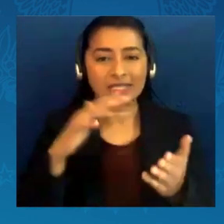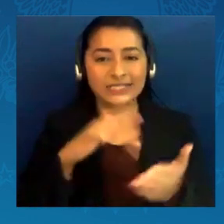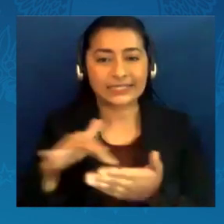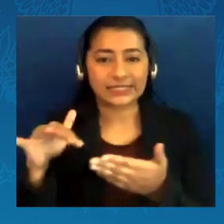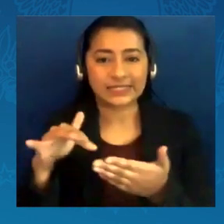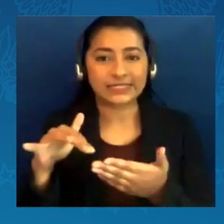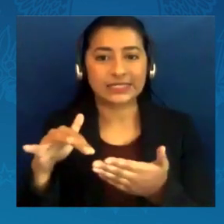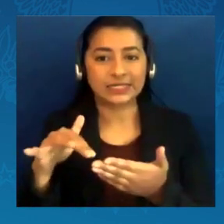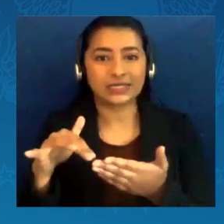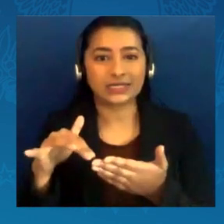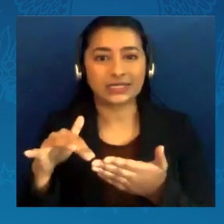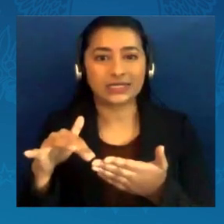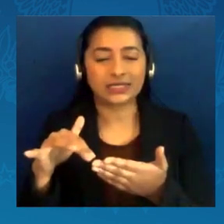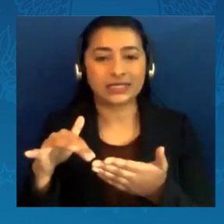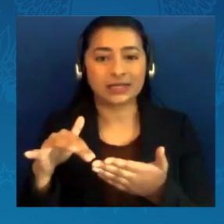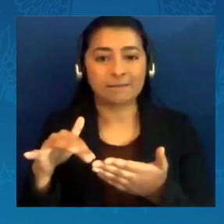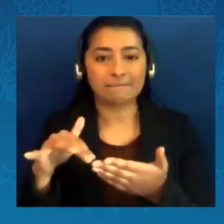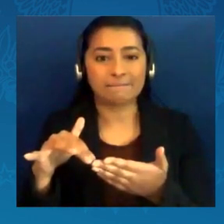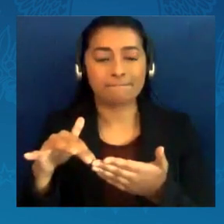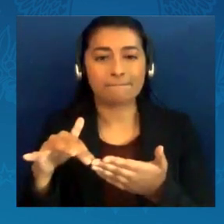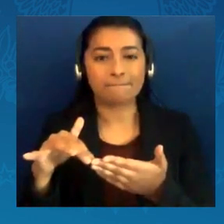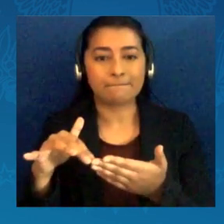Academically. Mr. Jones: Nuclear physics.